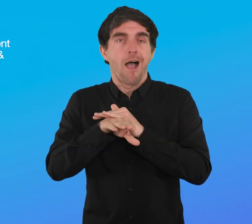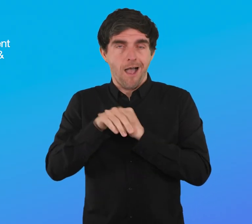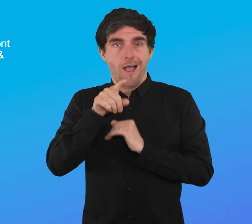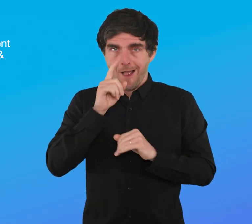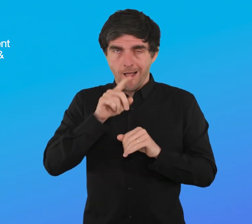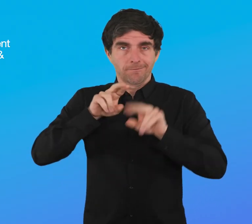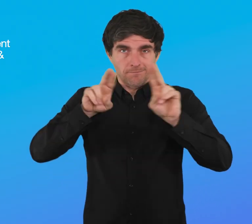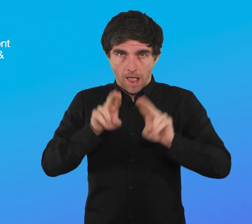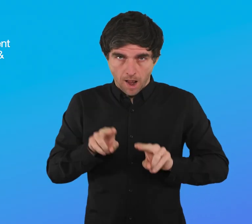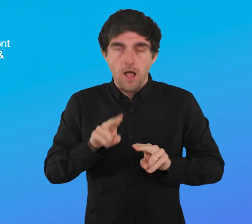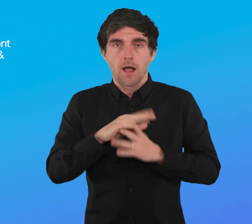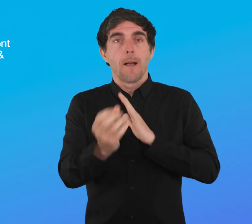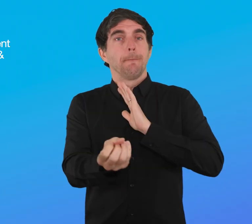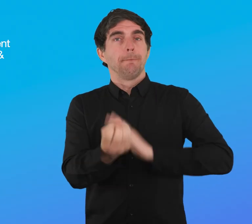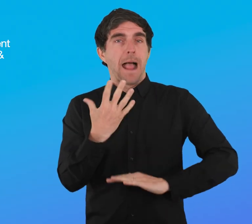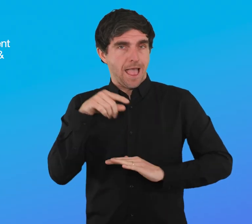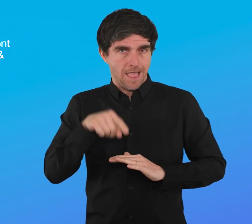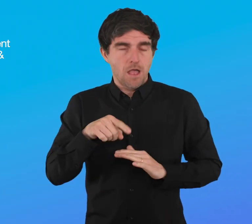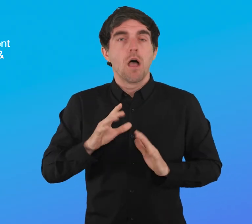Fill the form in and send it to: